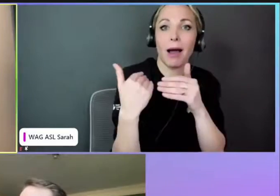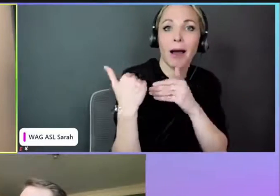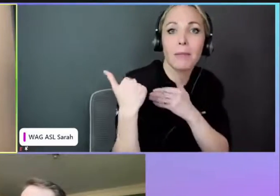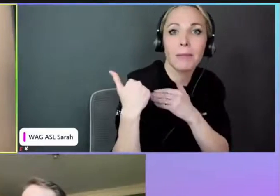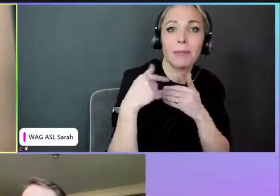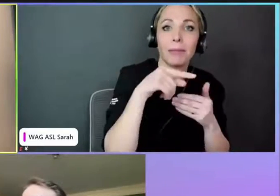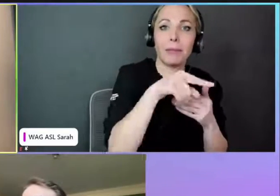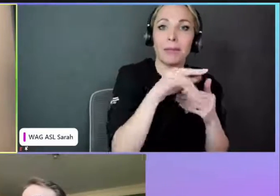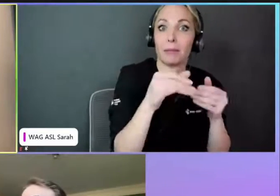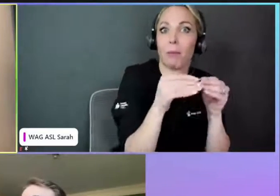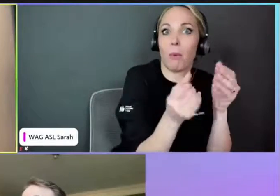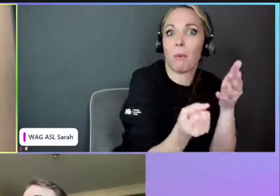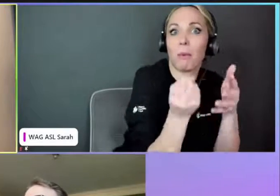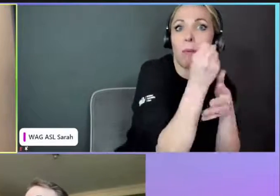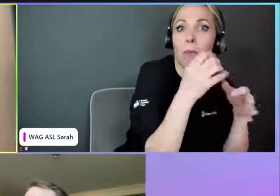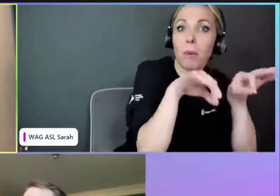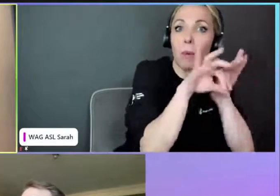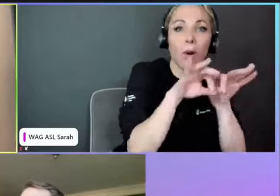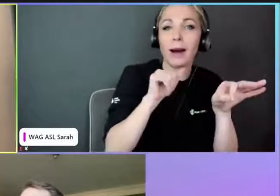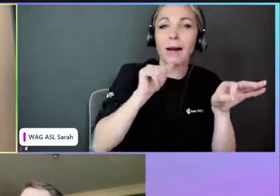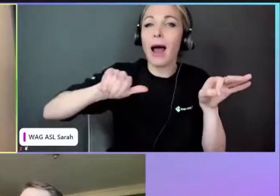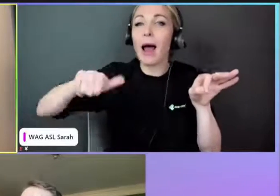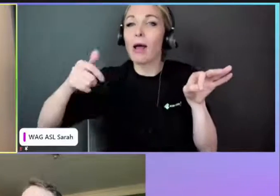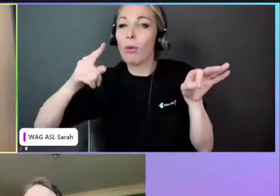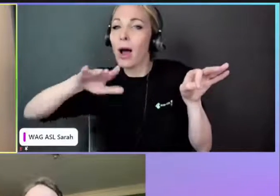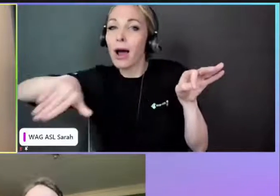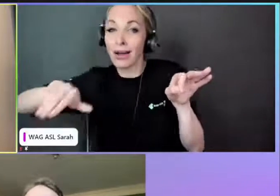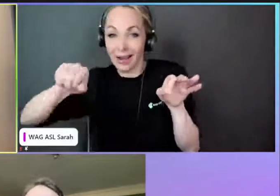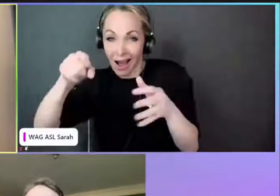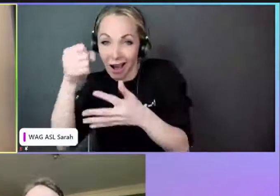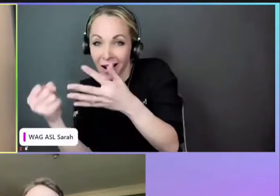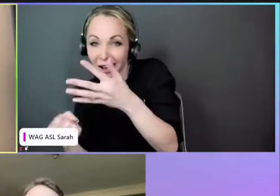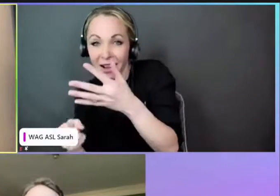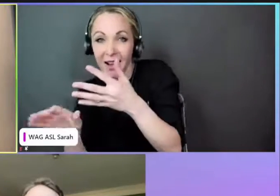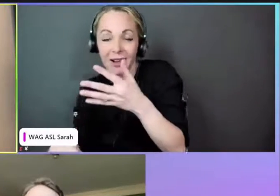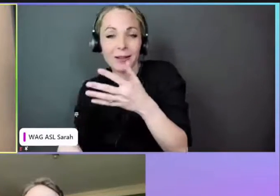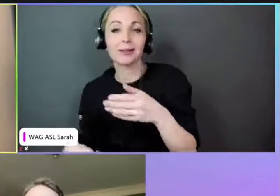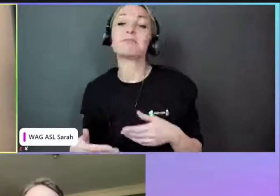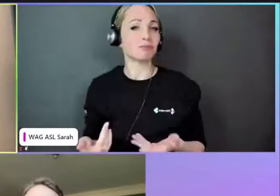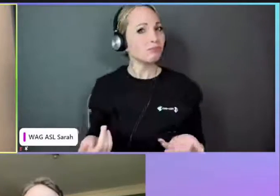Yeah, so ultimately, the decision's up to the individual user on how they wanna prioritize